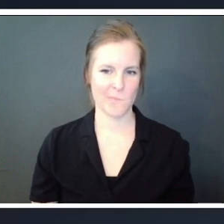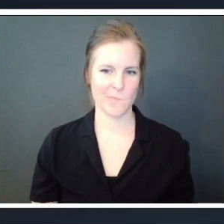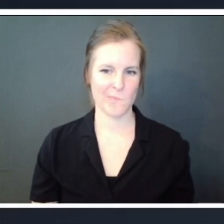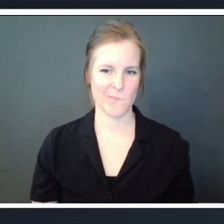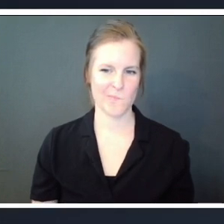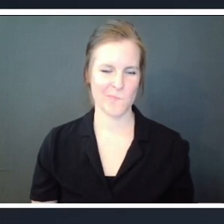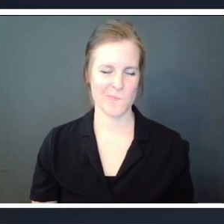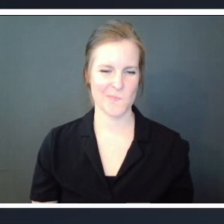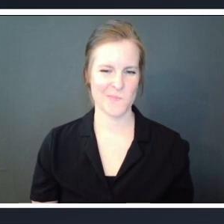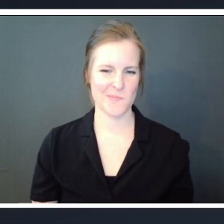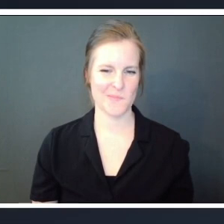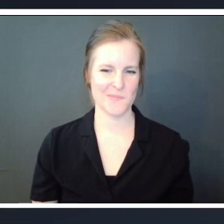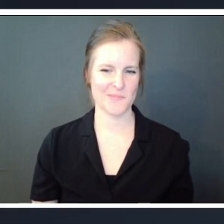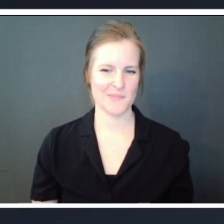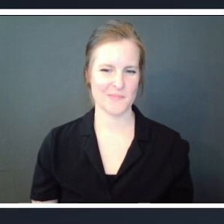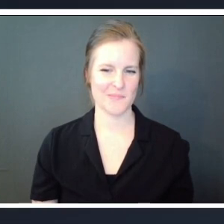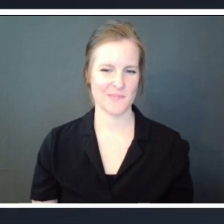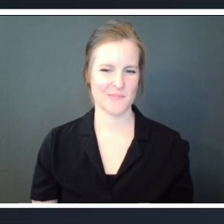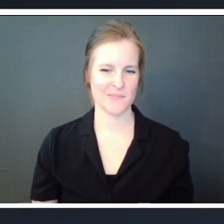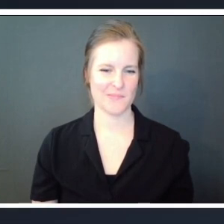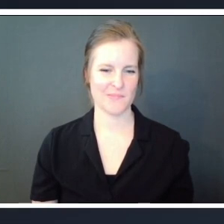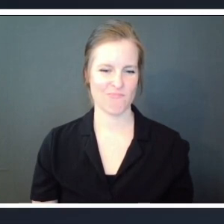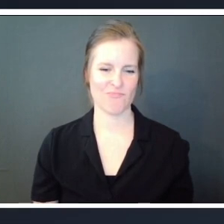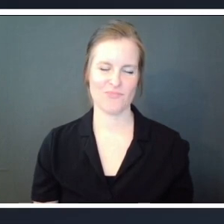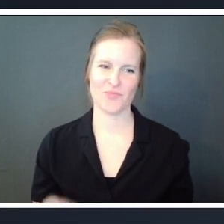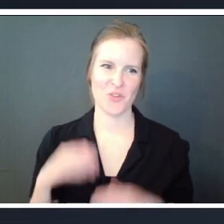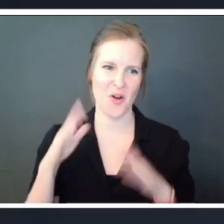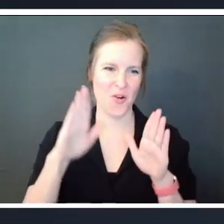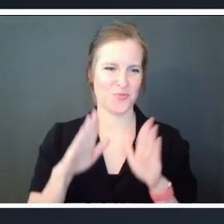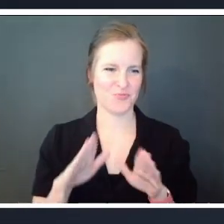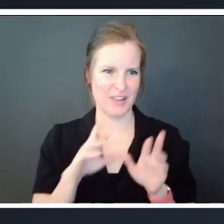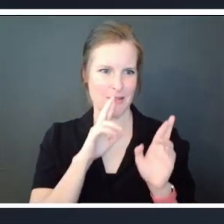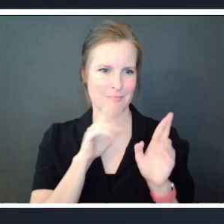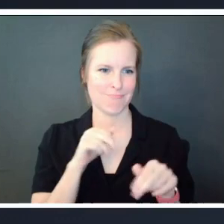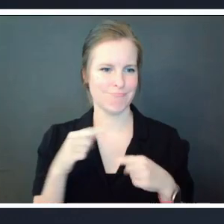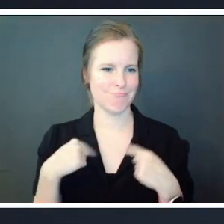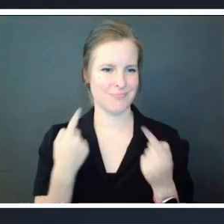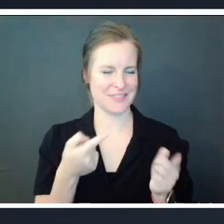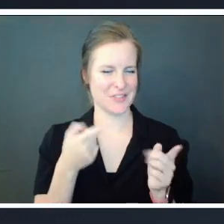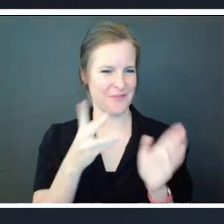Okay, awesome. I'm seeing some great responses in the chat. I'll give you just a couple more